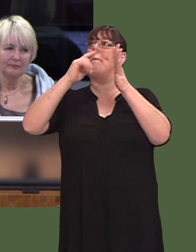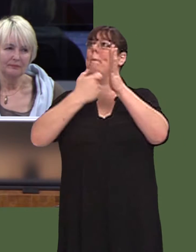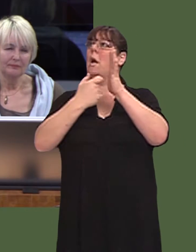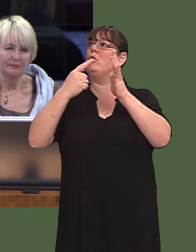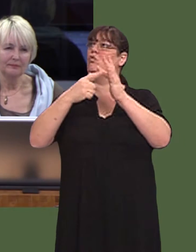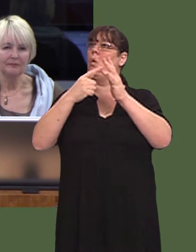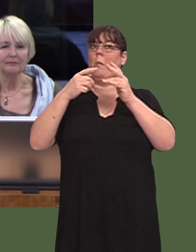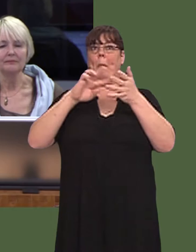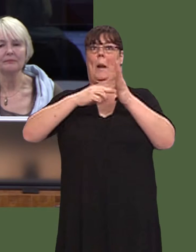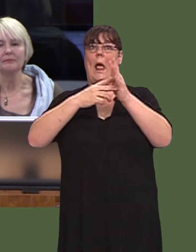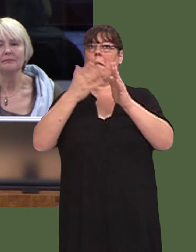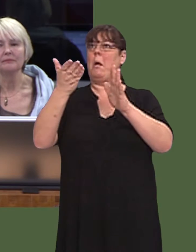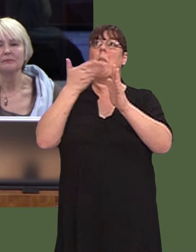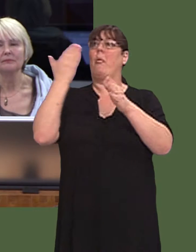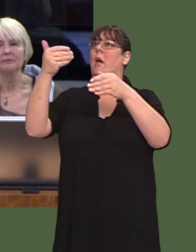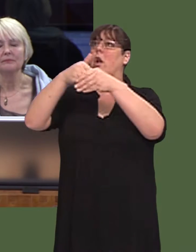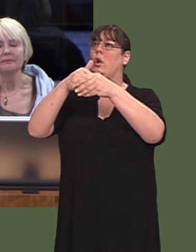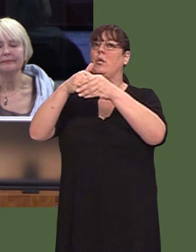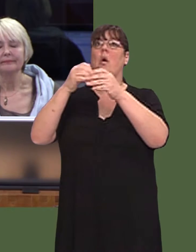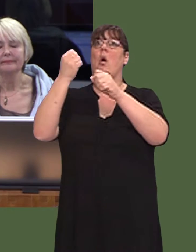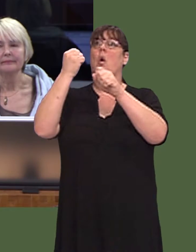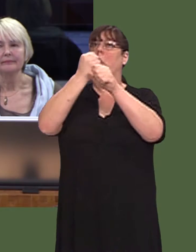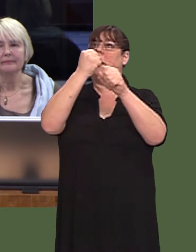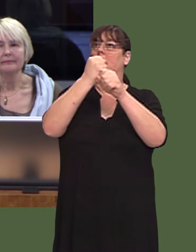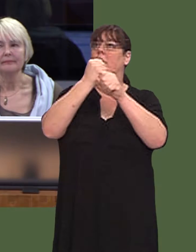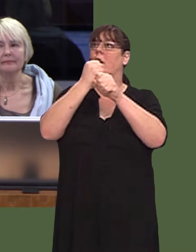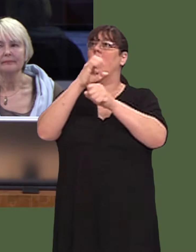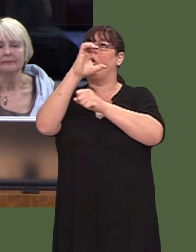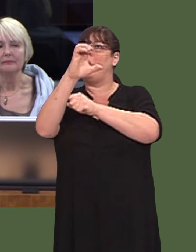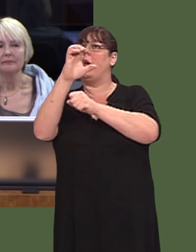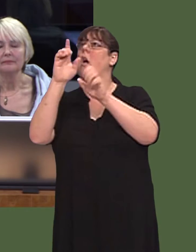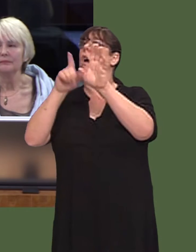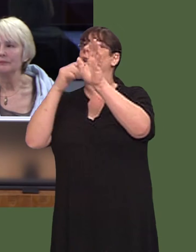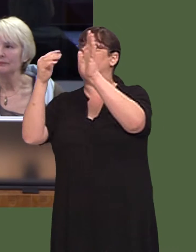to include Gwynedd, Conwy or Ynys MÙn, although it did include Cheshire, Liverpool and Manchester.